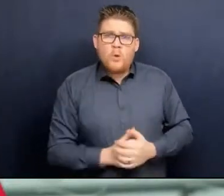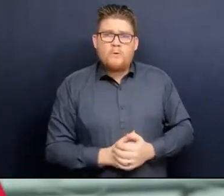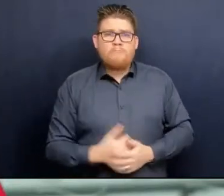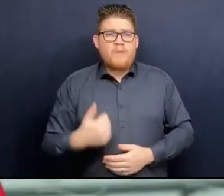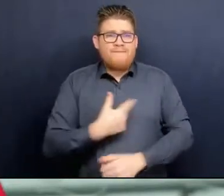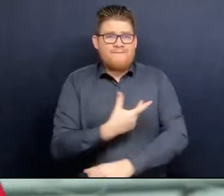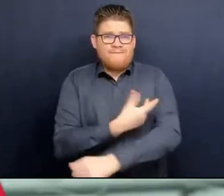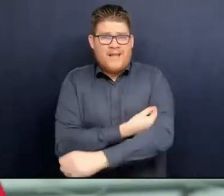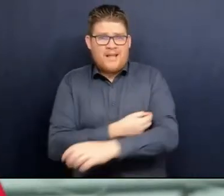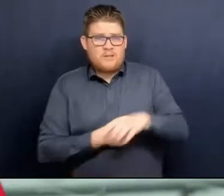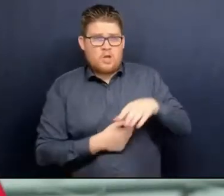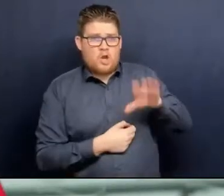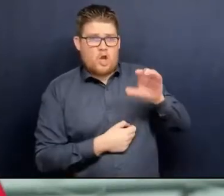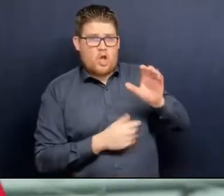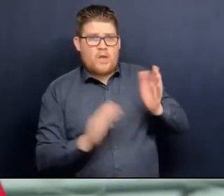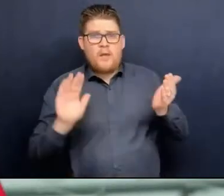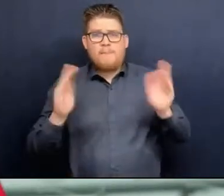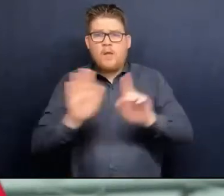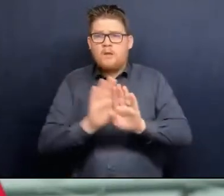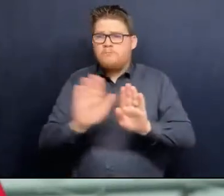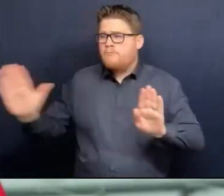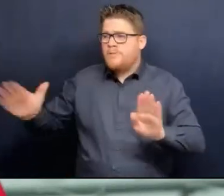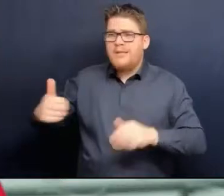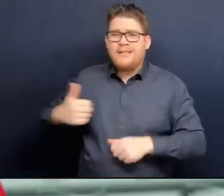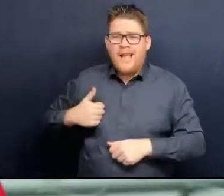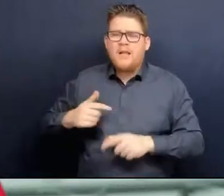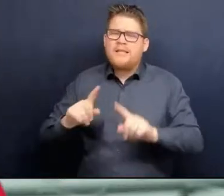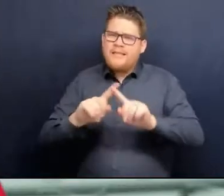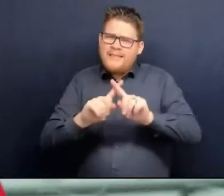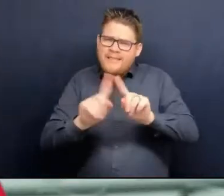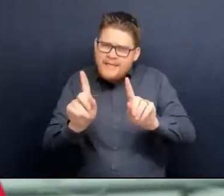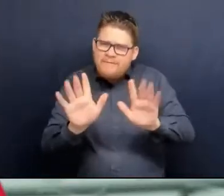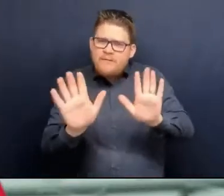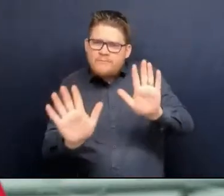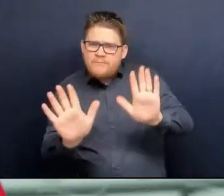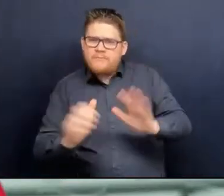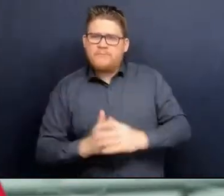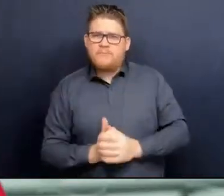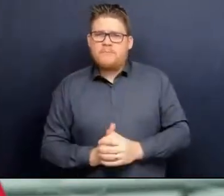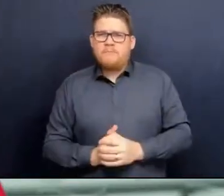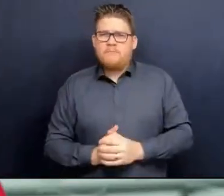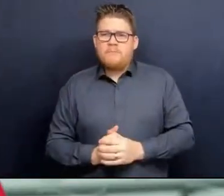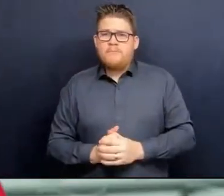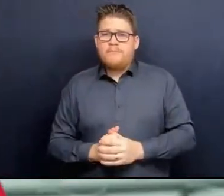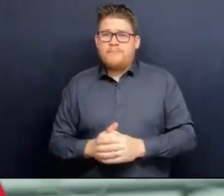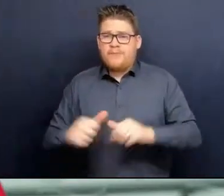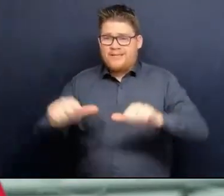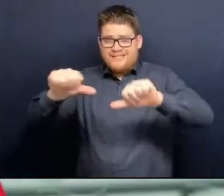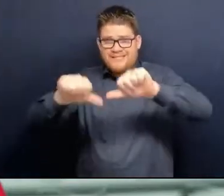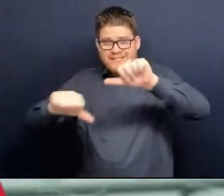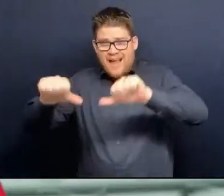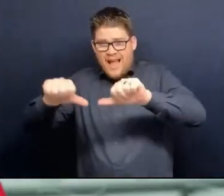used their their vaccine cards. So it's all the same science.